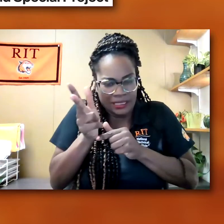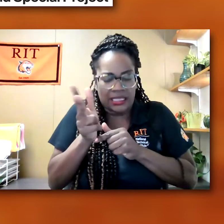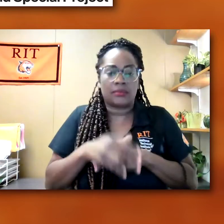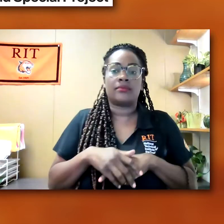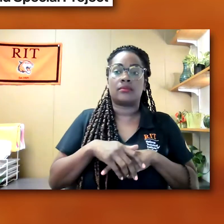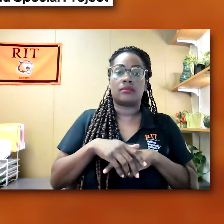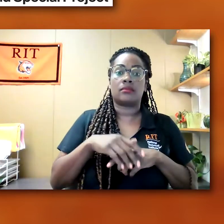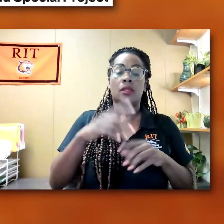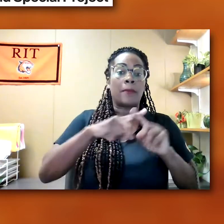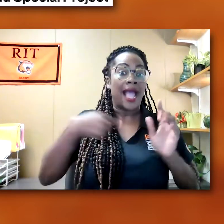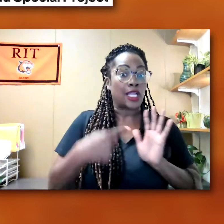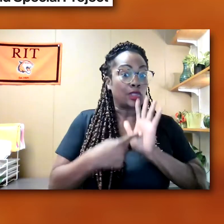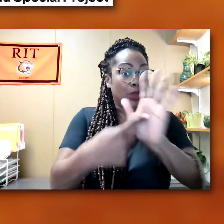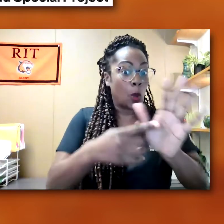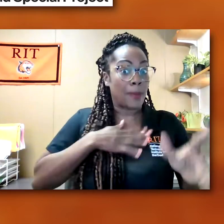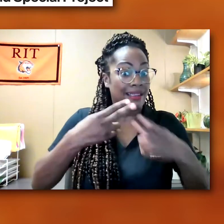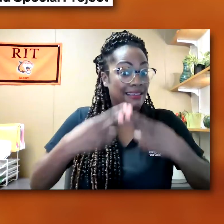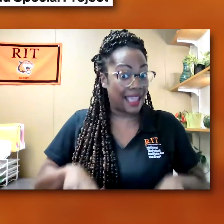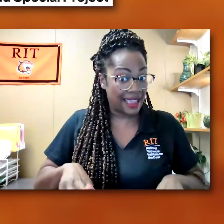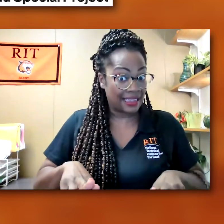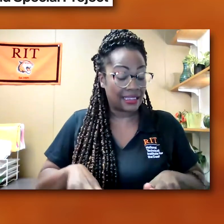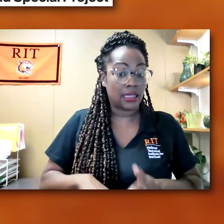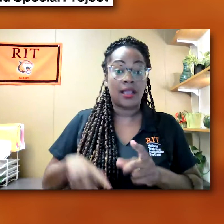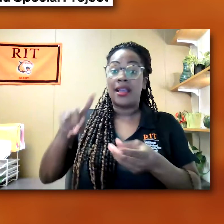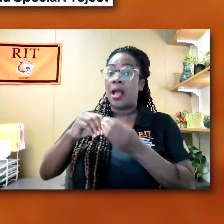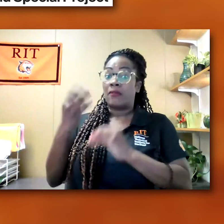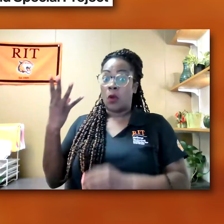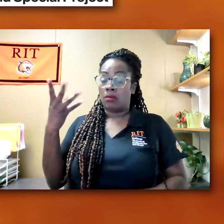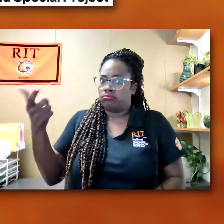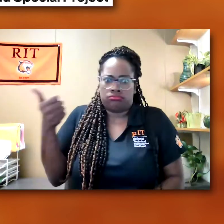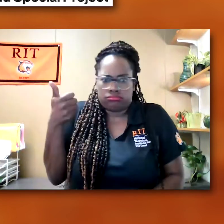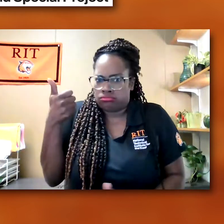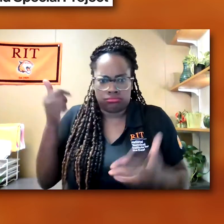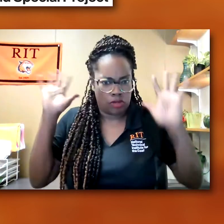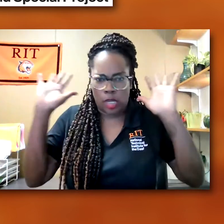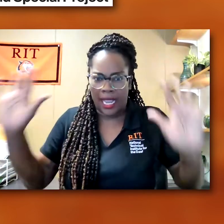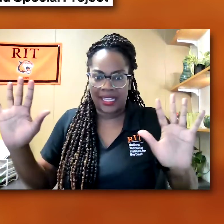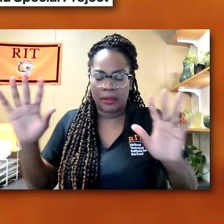You know, it was a little less than 3 minutes, but then I showed my egg and afterwards.